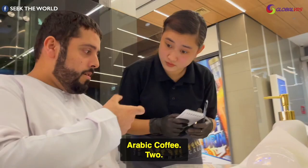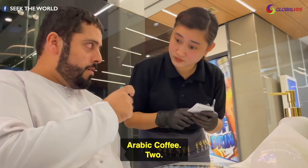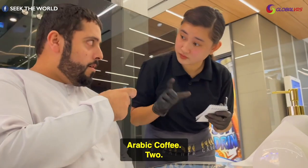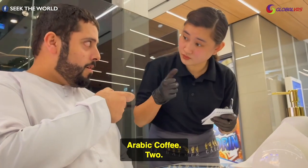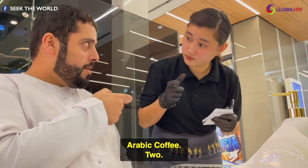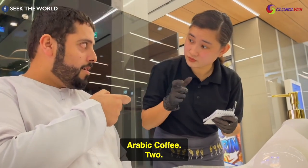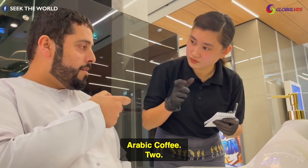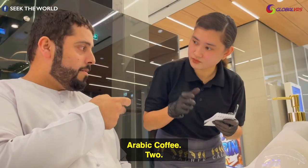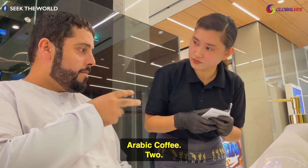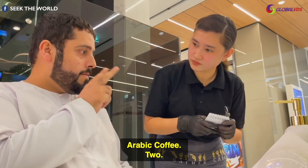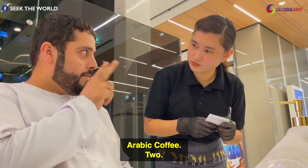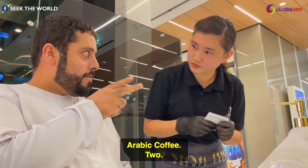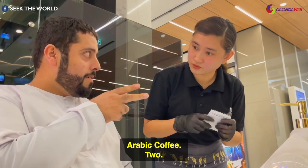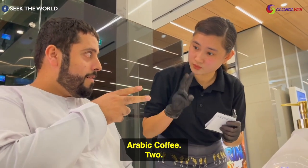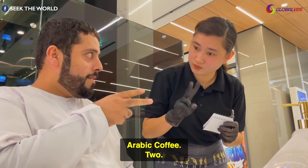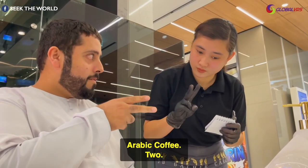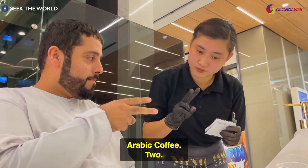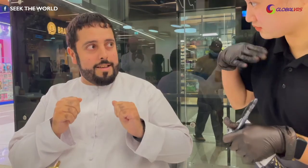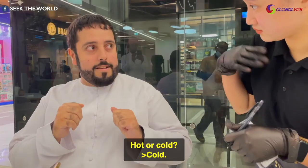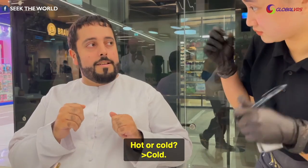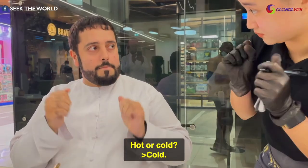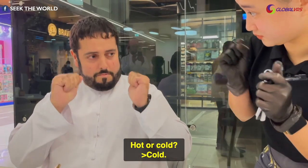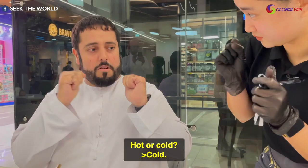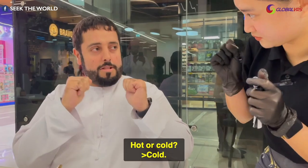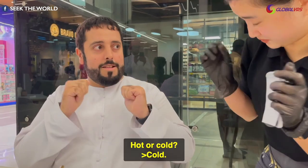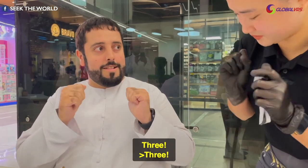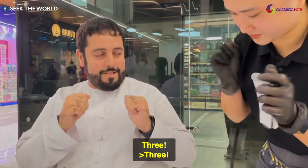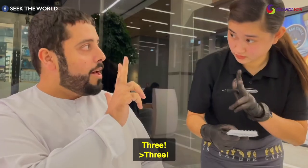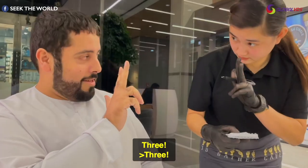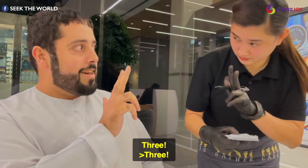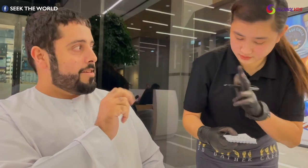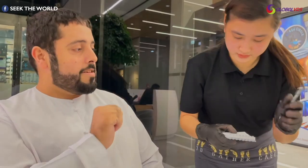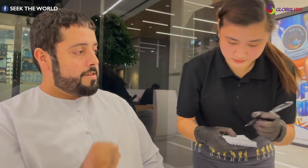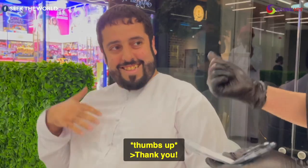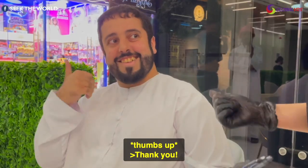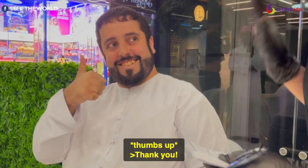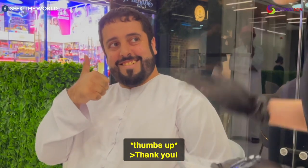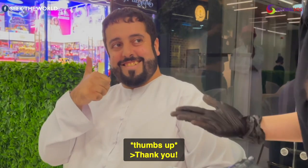Arabic Coffee. Two. Hot or cold? >Cold. Three! >Three! *thumbs up* >Thank you!